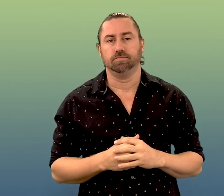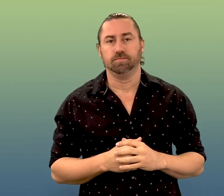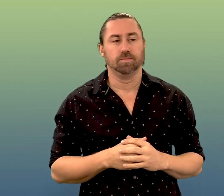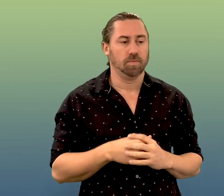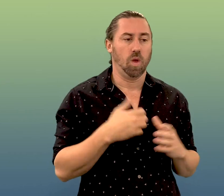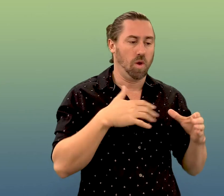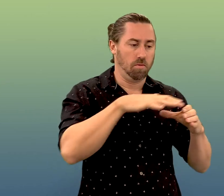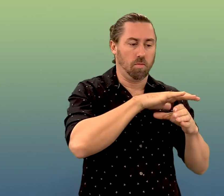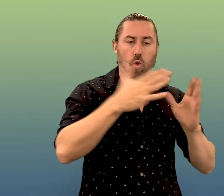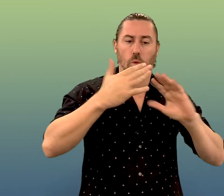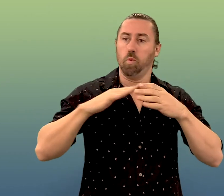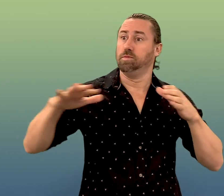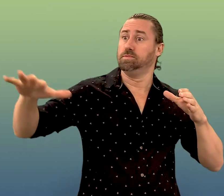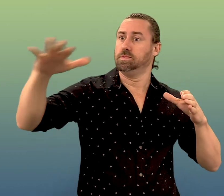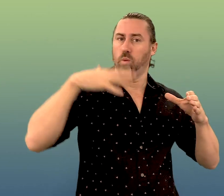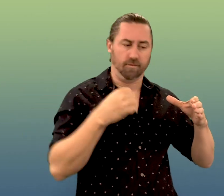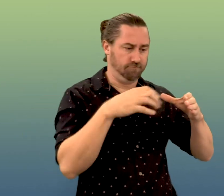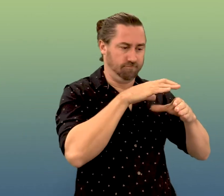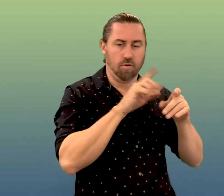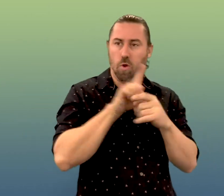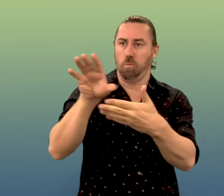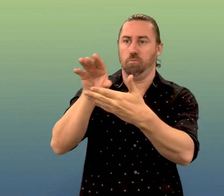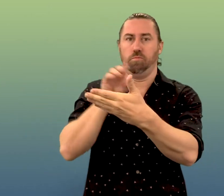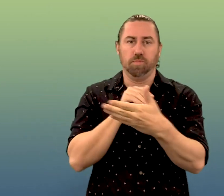They reflect and represent the communities in which we operate.